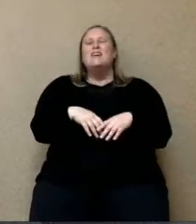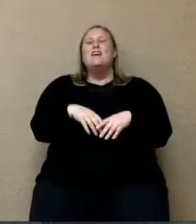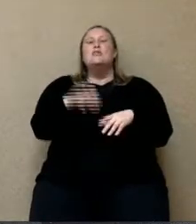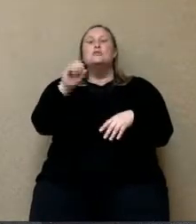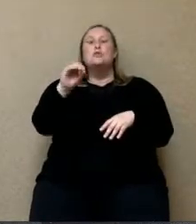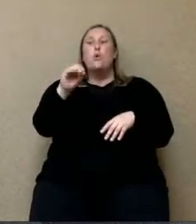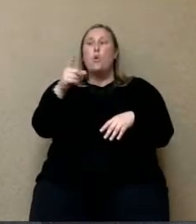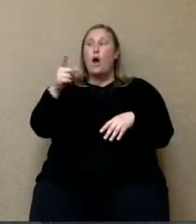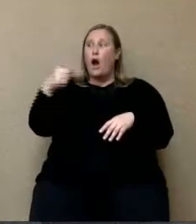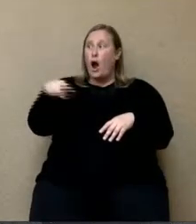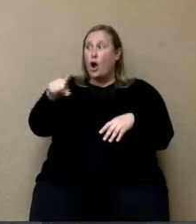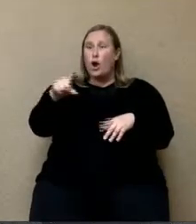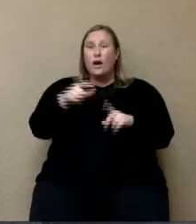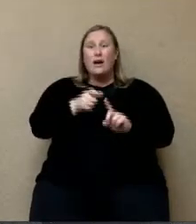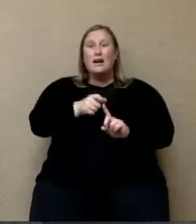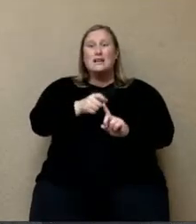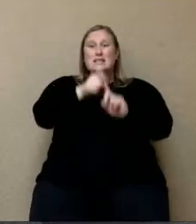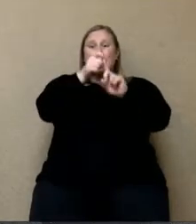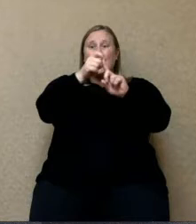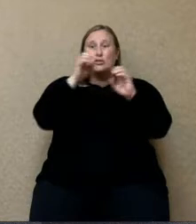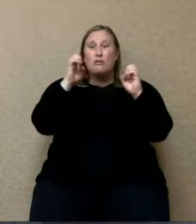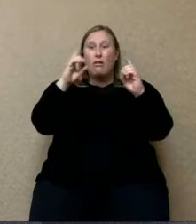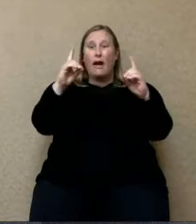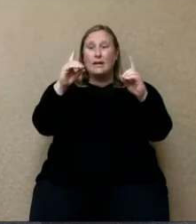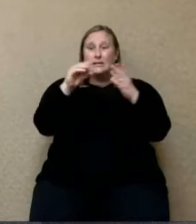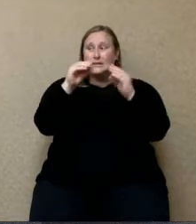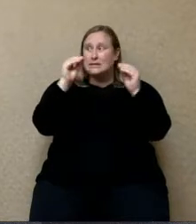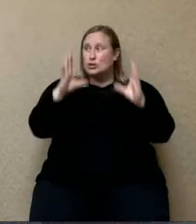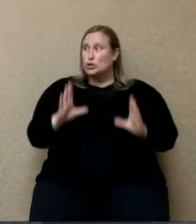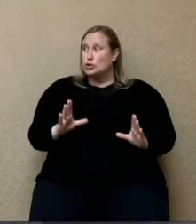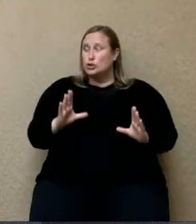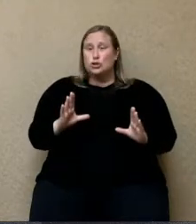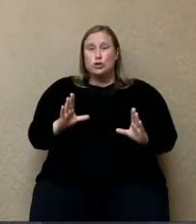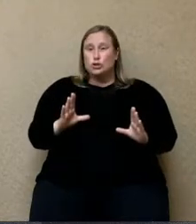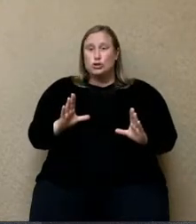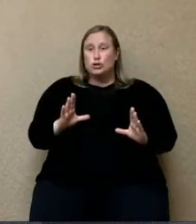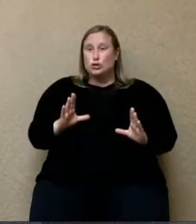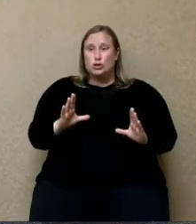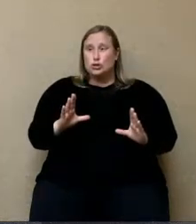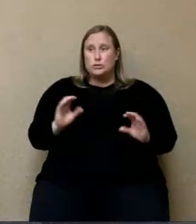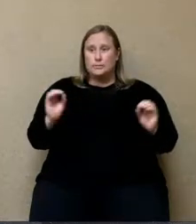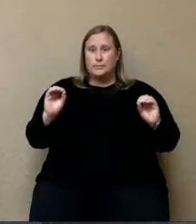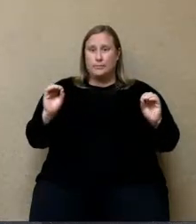So, are there any Special Ed teachers? Is anyone? Okay.